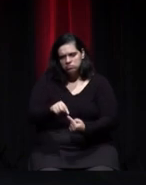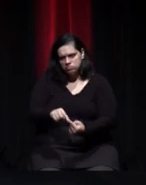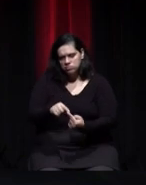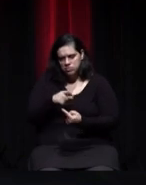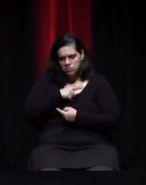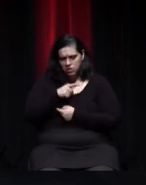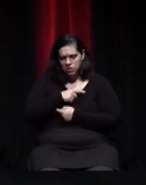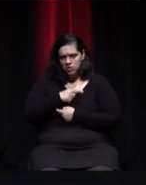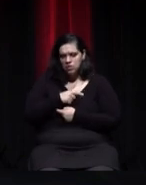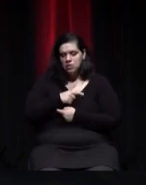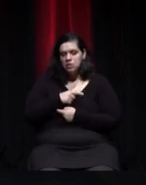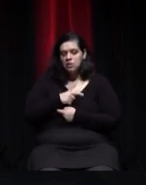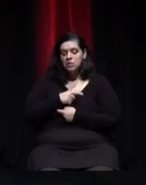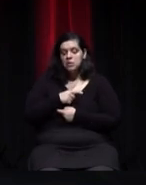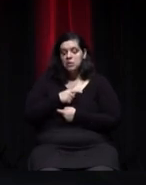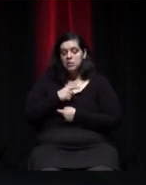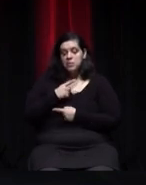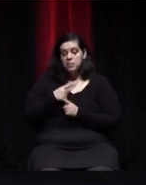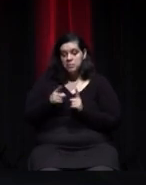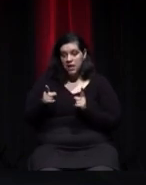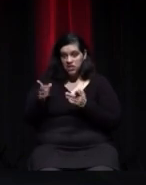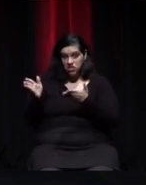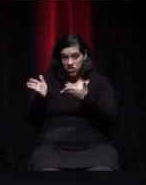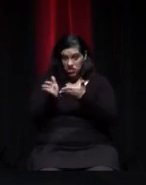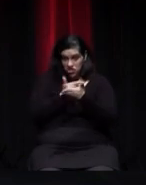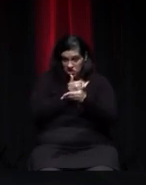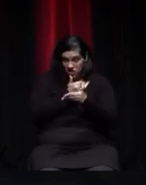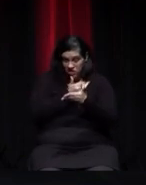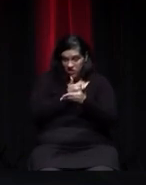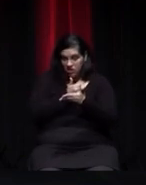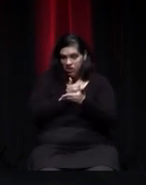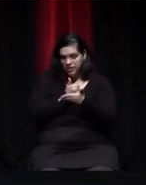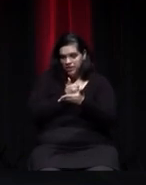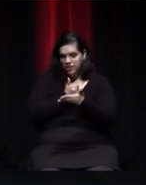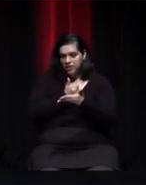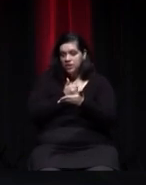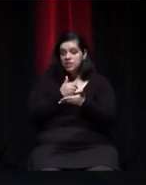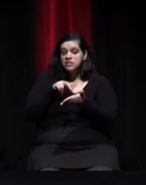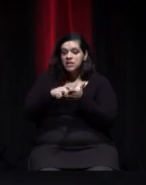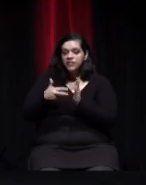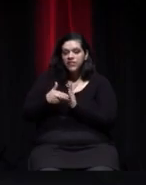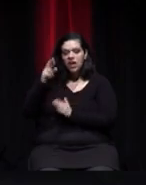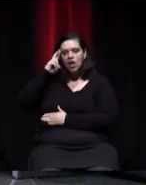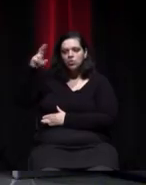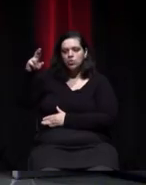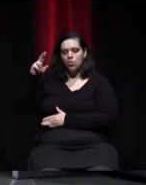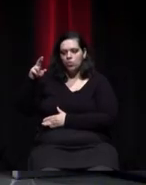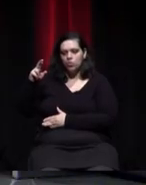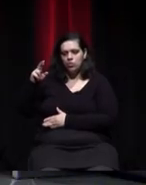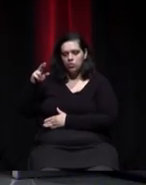But the act of removing something is the act of an owner. It isn't the result of a democratic deliberation